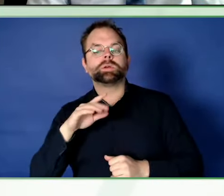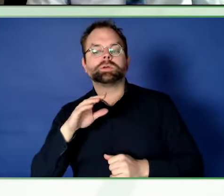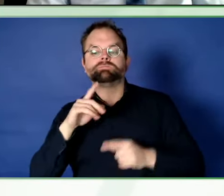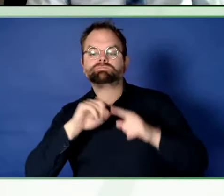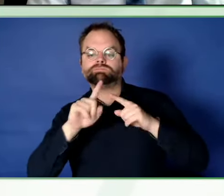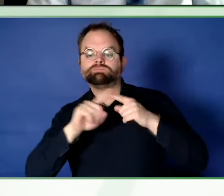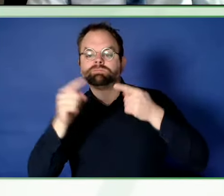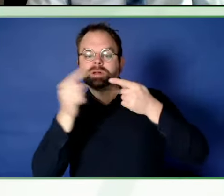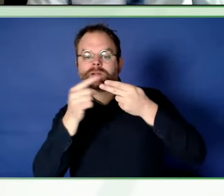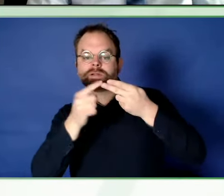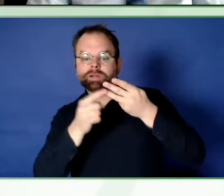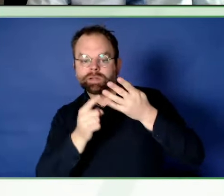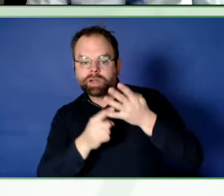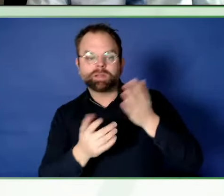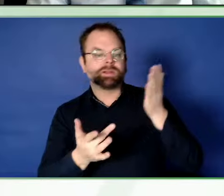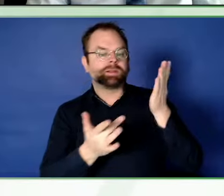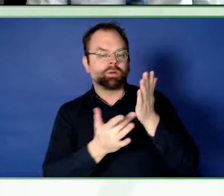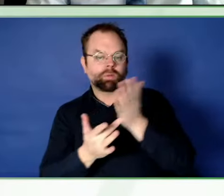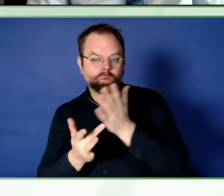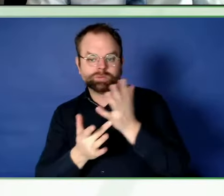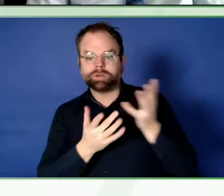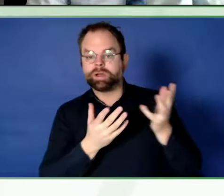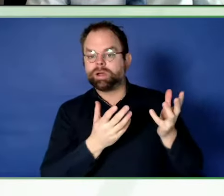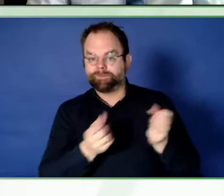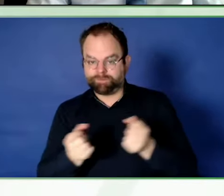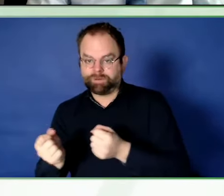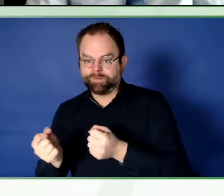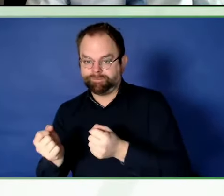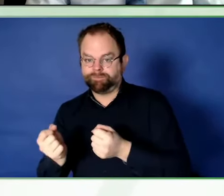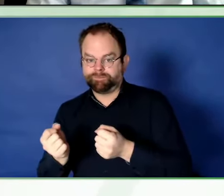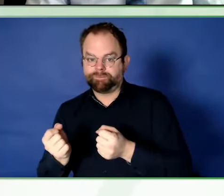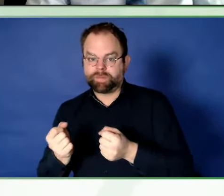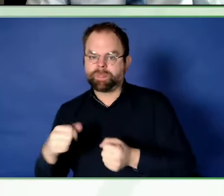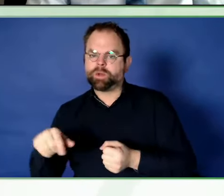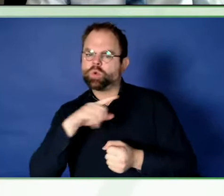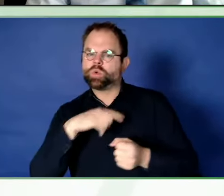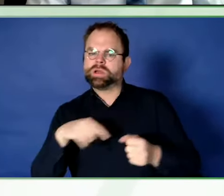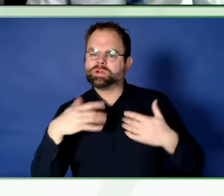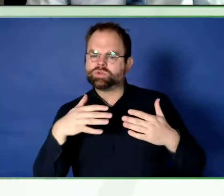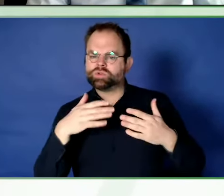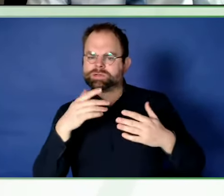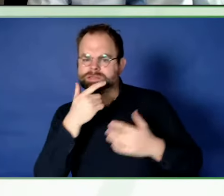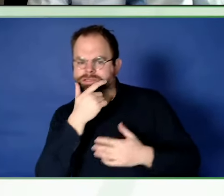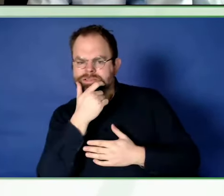accessibility in Teheran as a developing city.